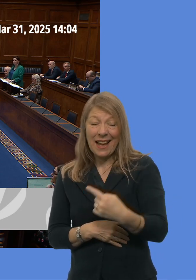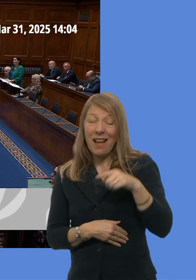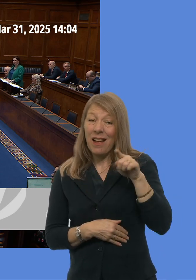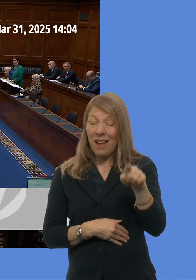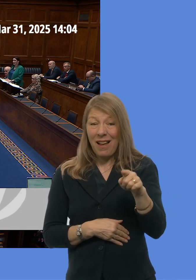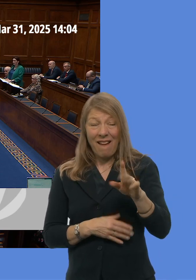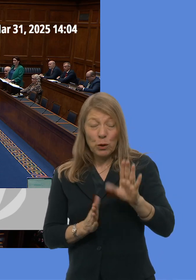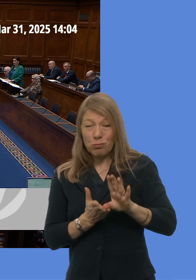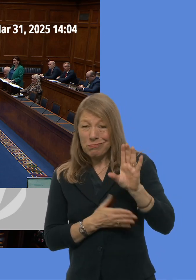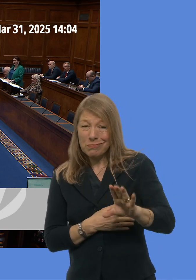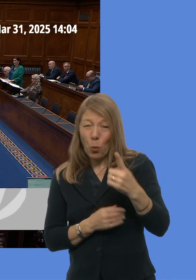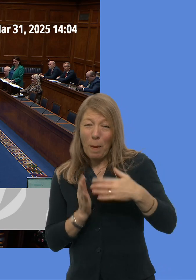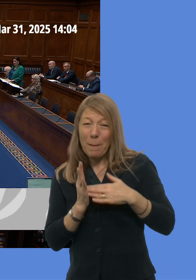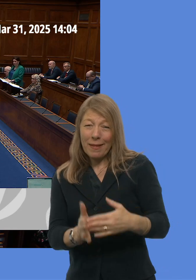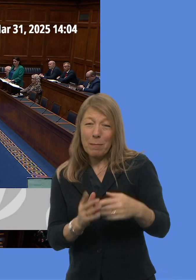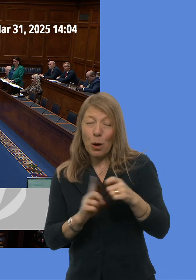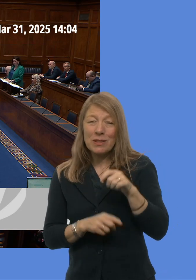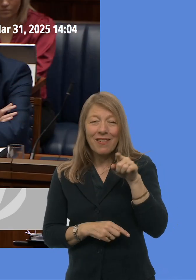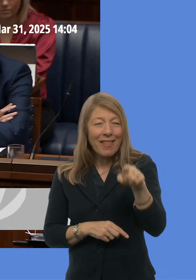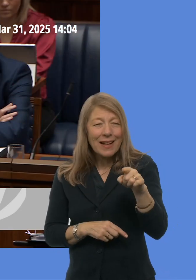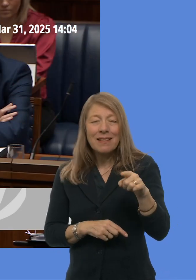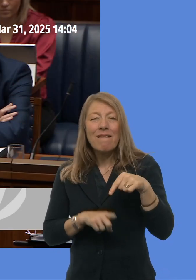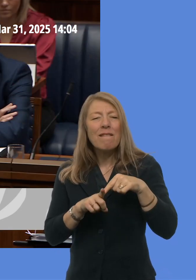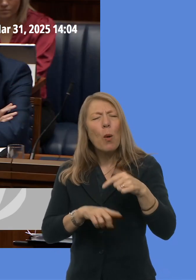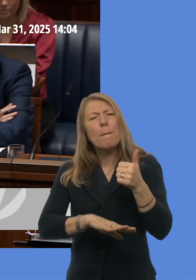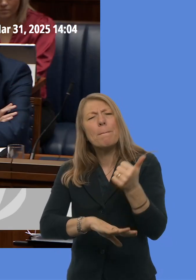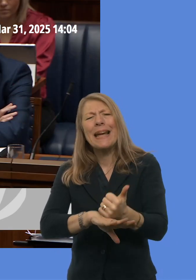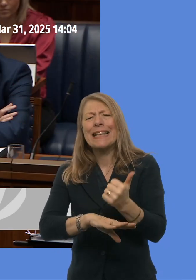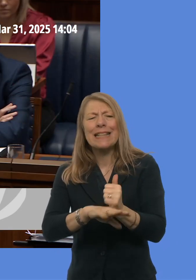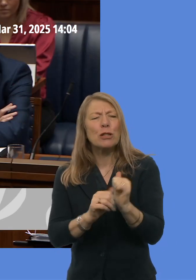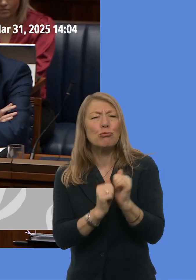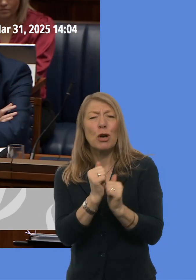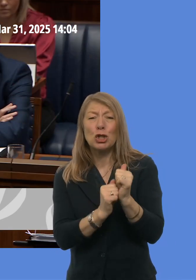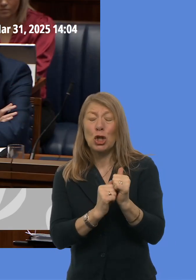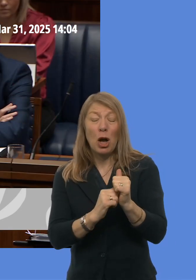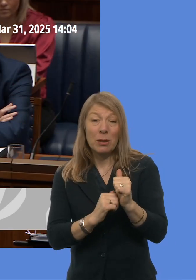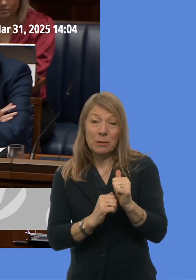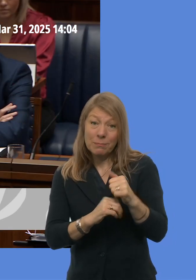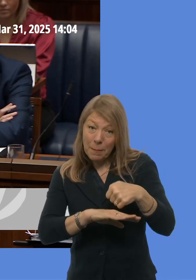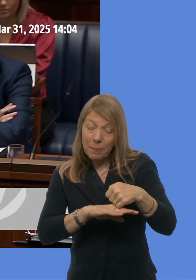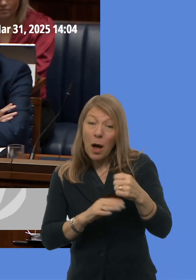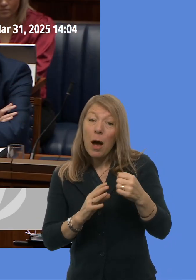is very much based on a very basic structure. Of course, that would be the minimum that would be required per annum of this type of post.